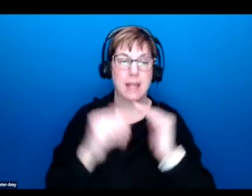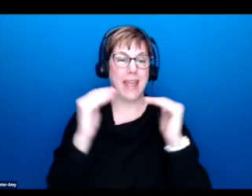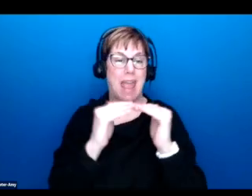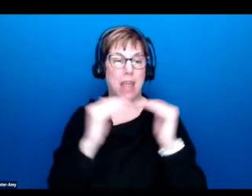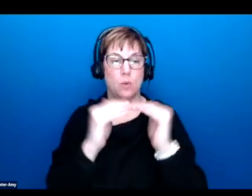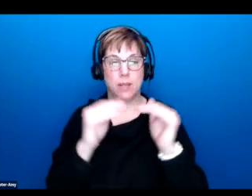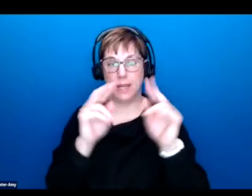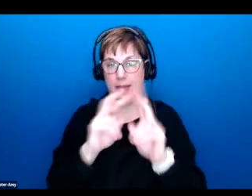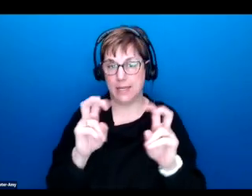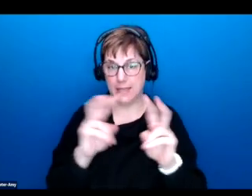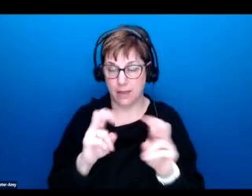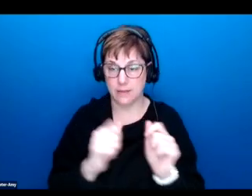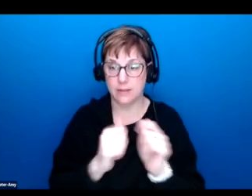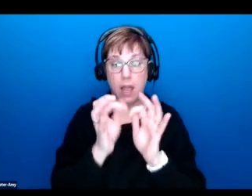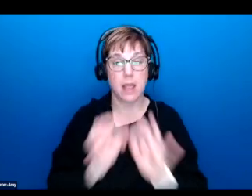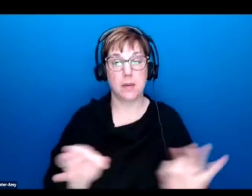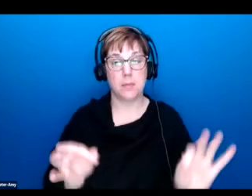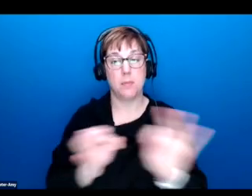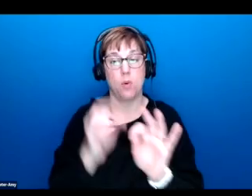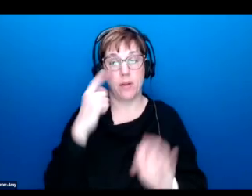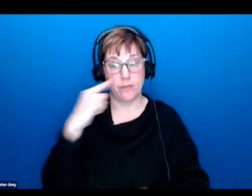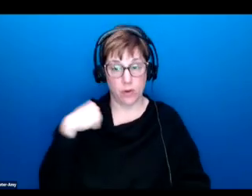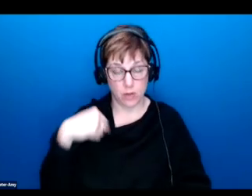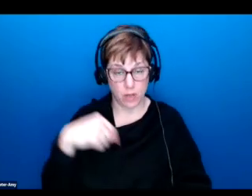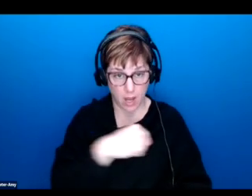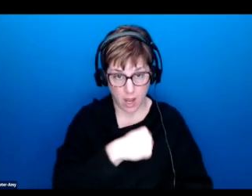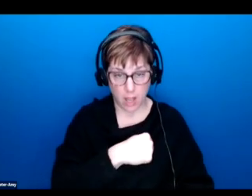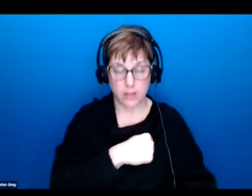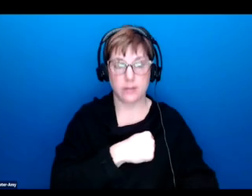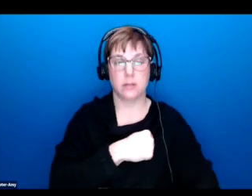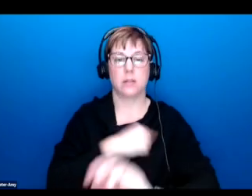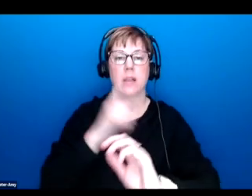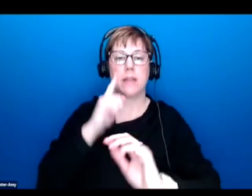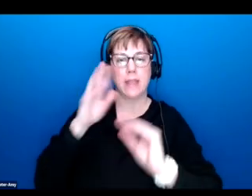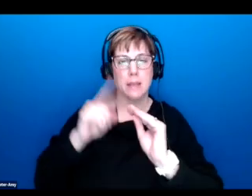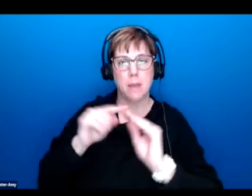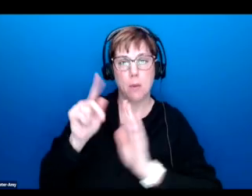It's really important for us when we're thinking about pursuing a policy or even